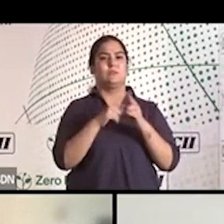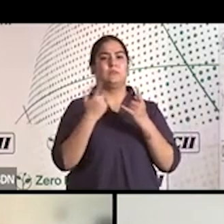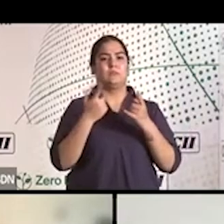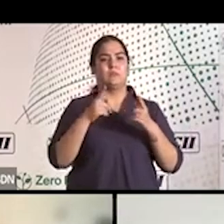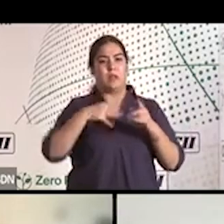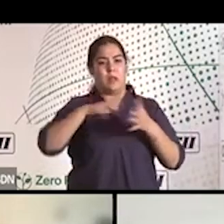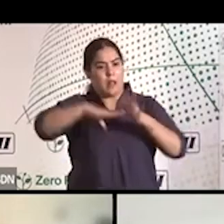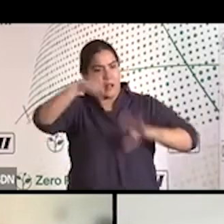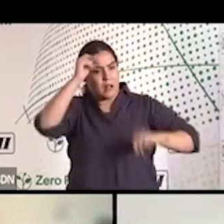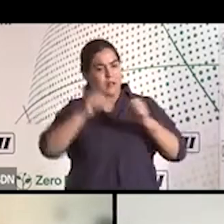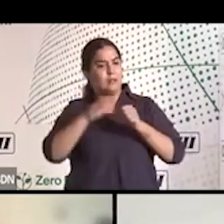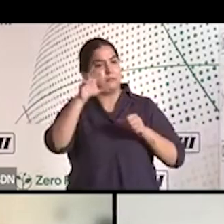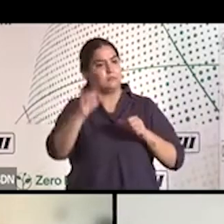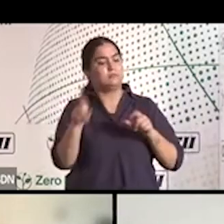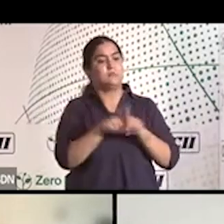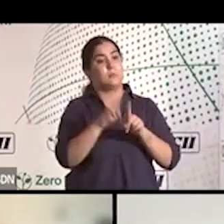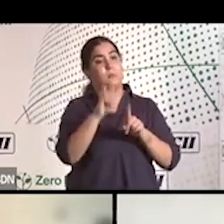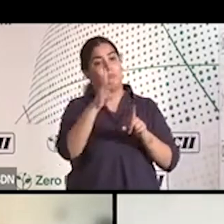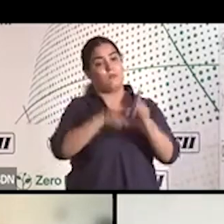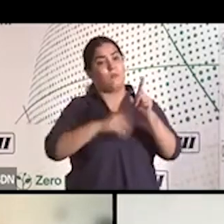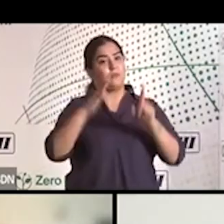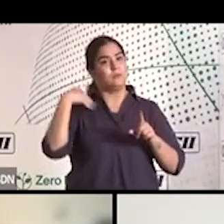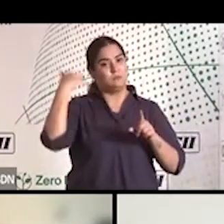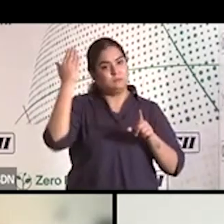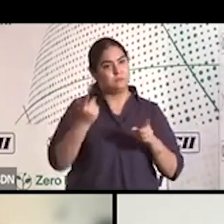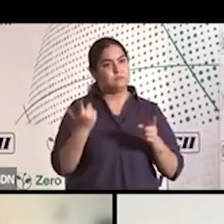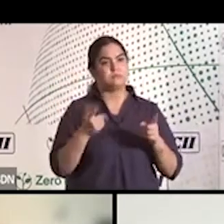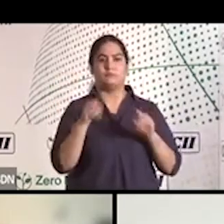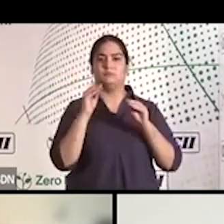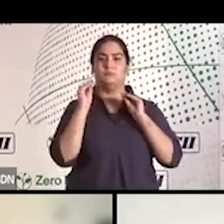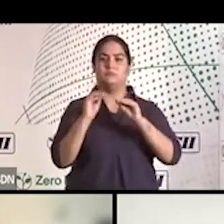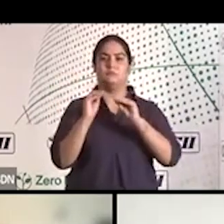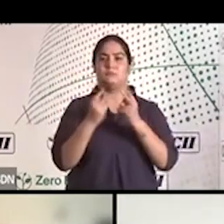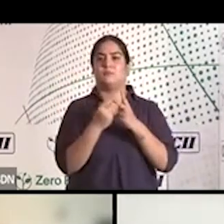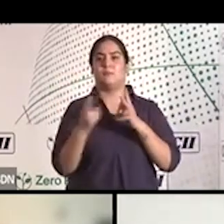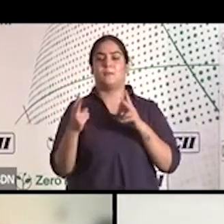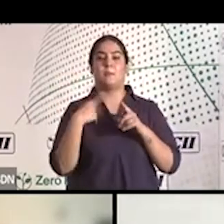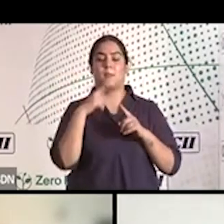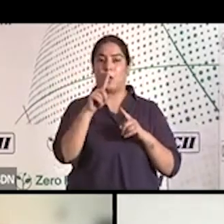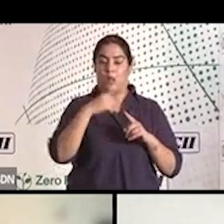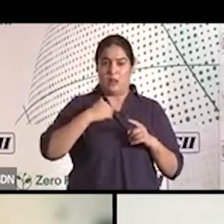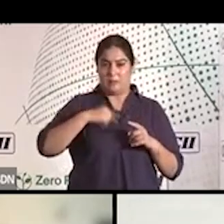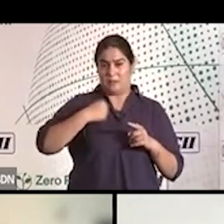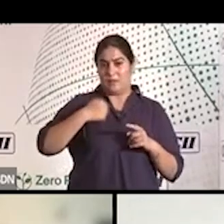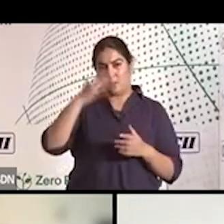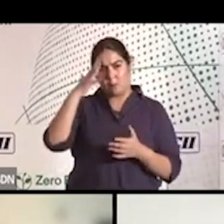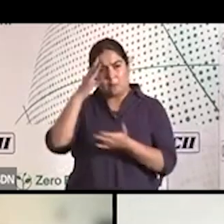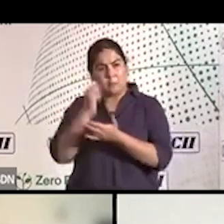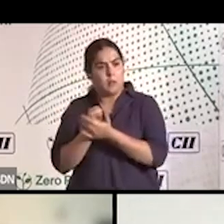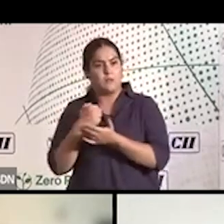We have been there for almost 35 years and are core belief anchors